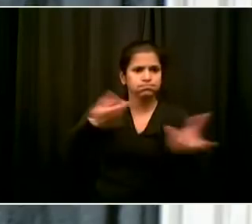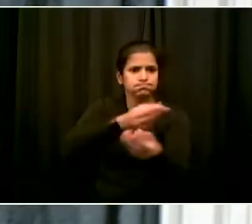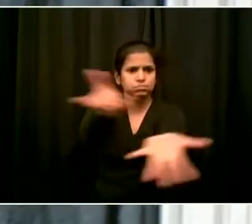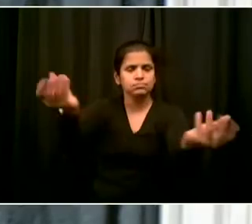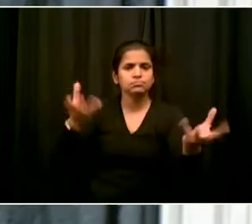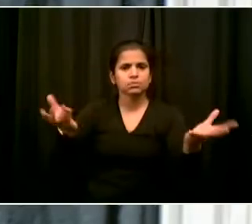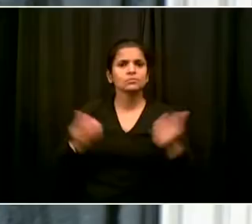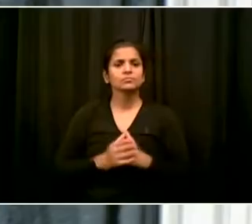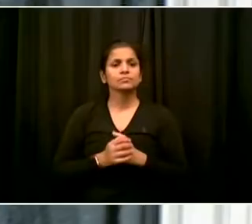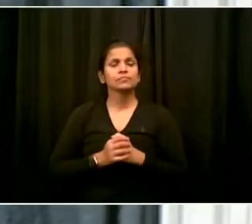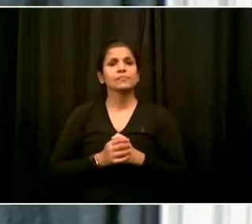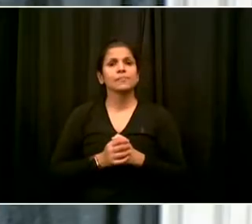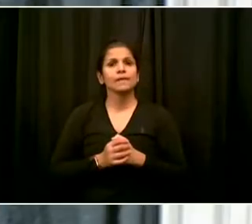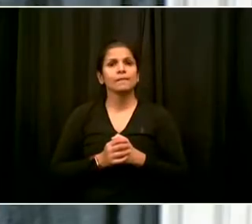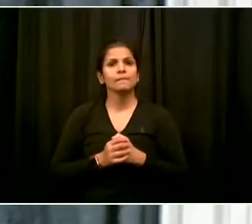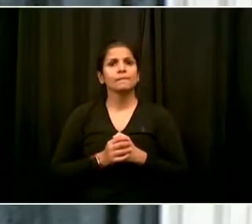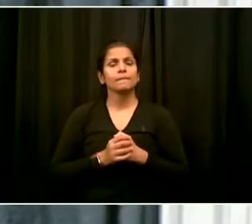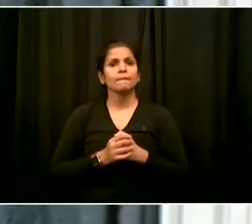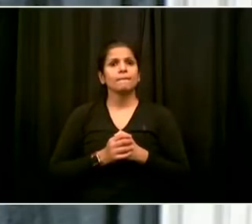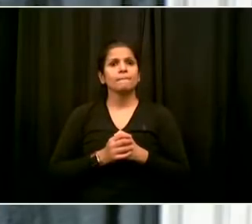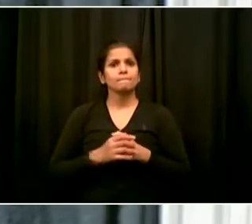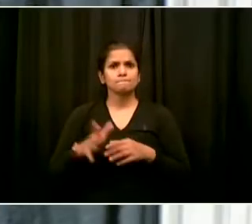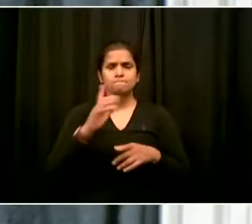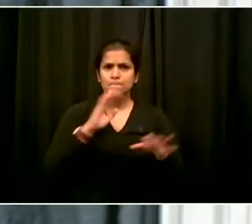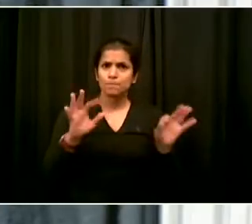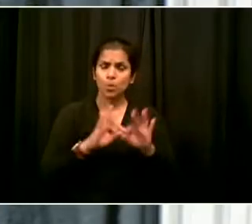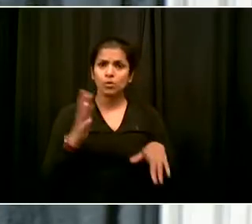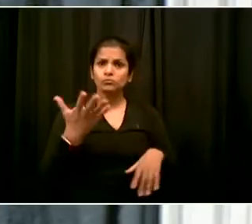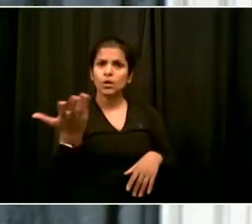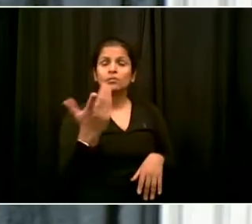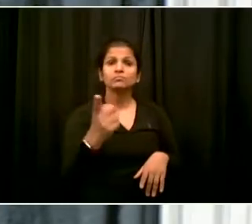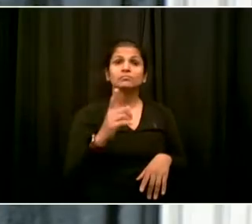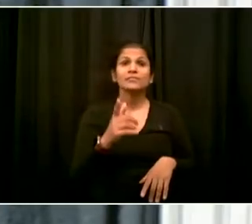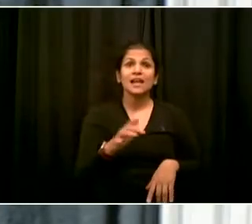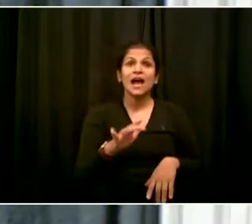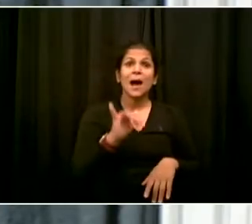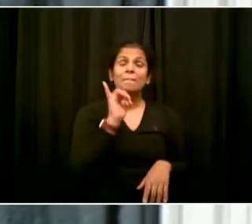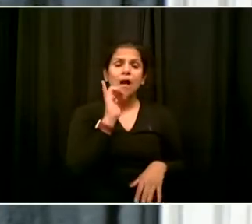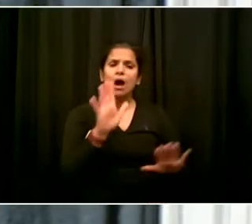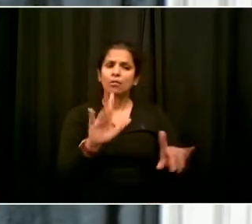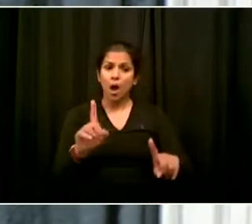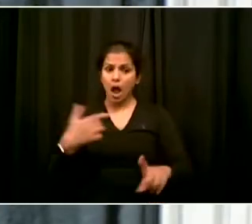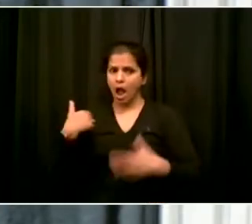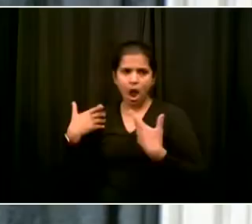VACCINATION CAMPAIGN. ONE LAST NOTE, THE MEDIA HAS BEEN EXTREMELY IMPORTANTN IN I